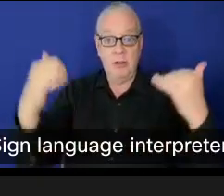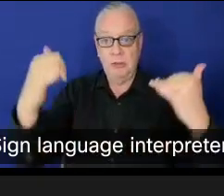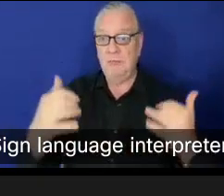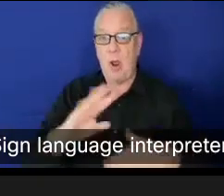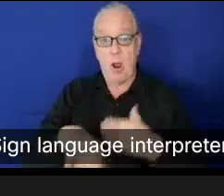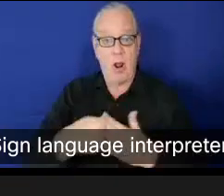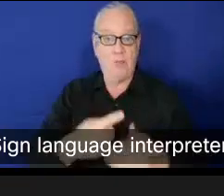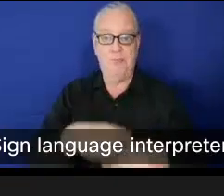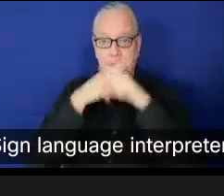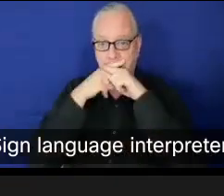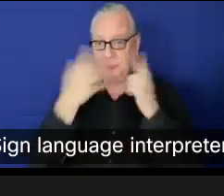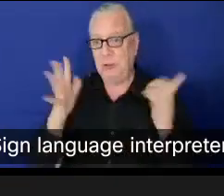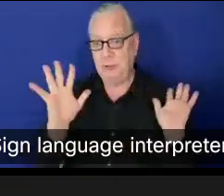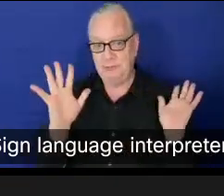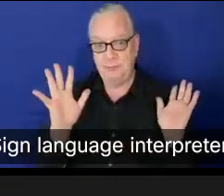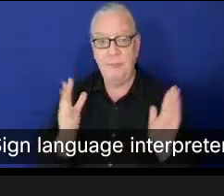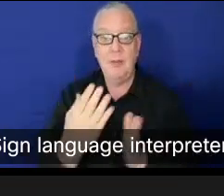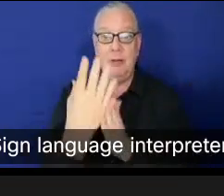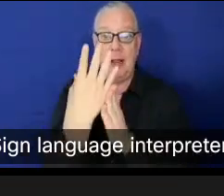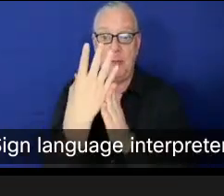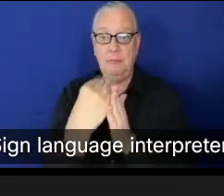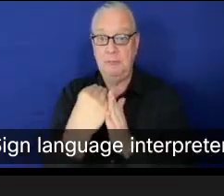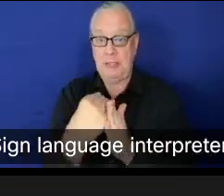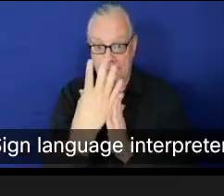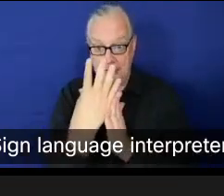muted. Cameras have also been disabled for everyone not